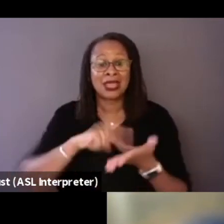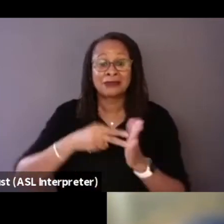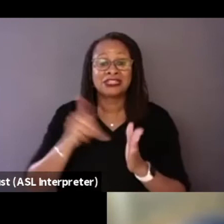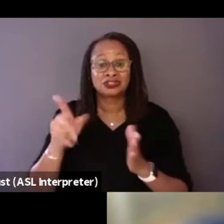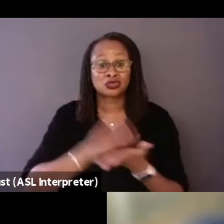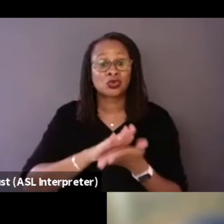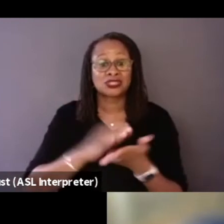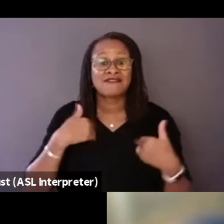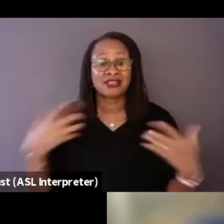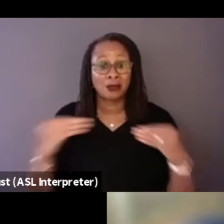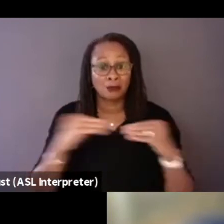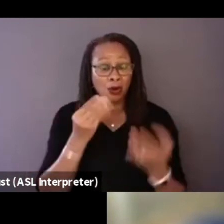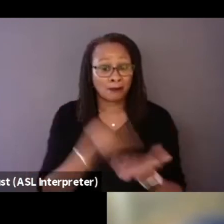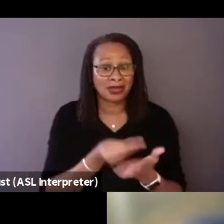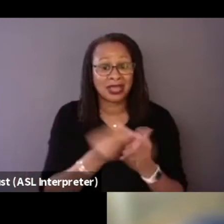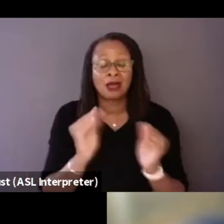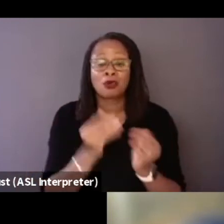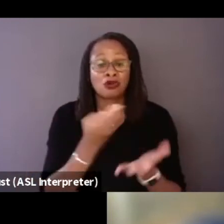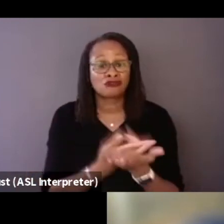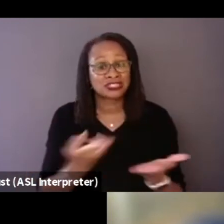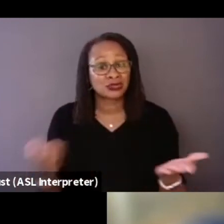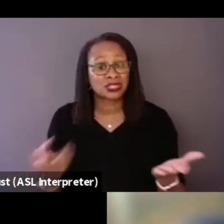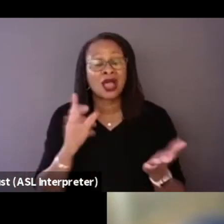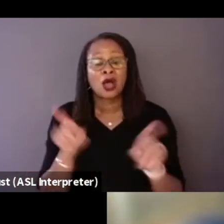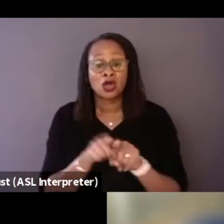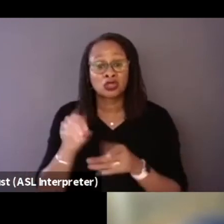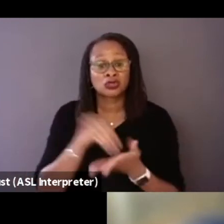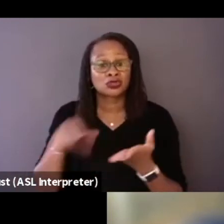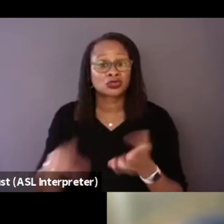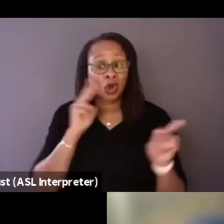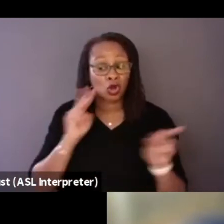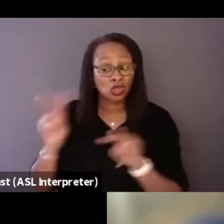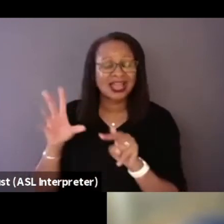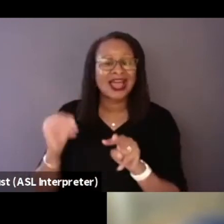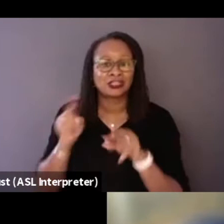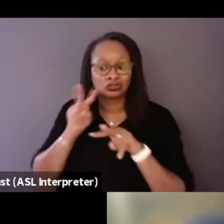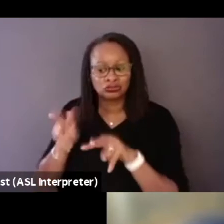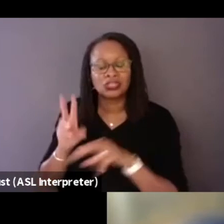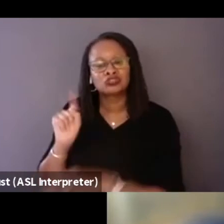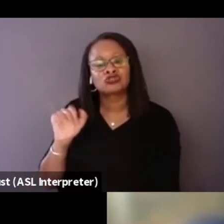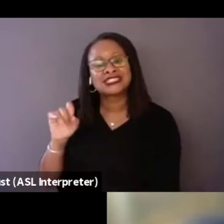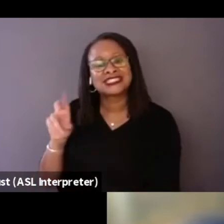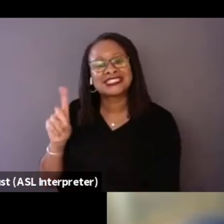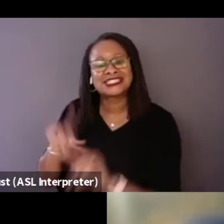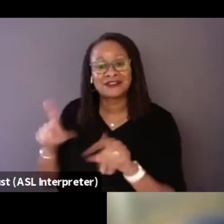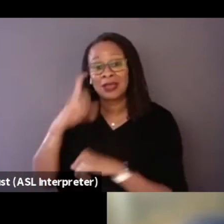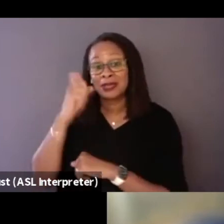and a lot more resources, but also those students are looked at and treated differently because of what they look like and who their parents are.